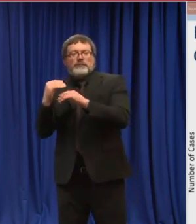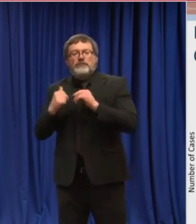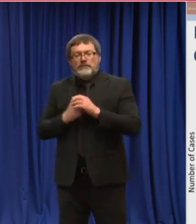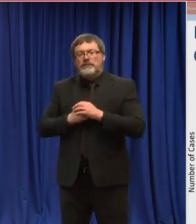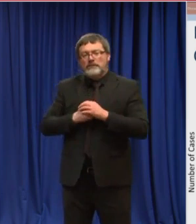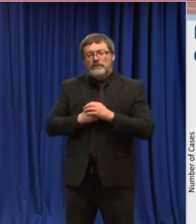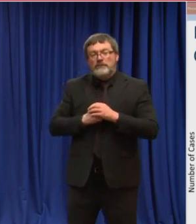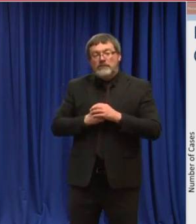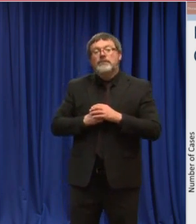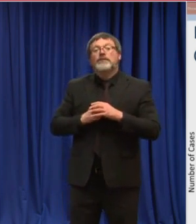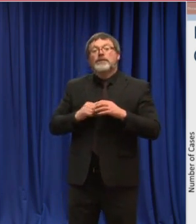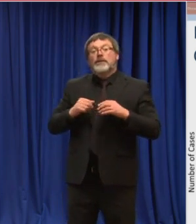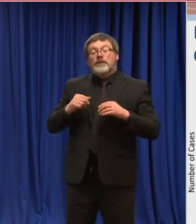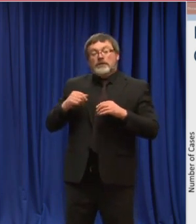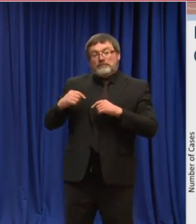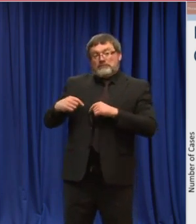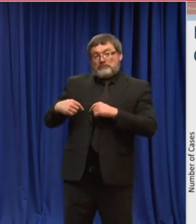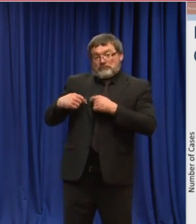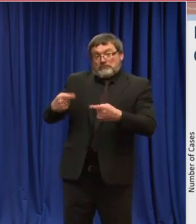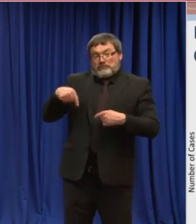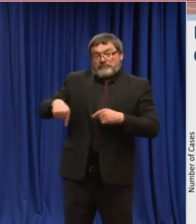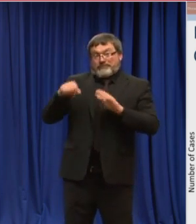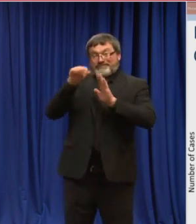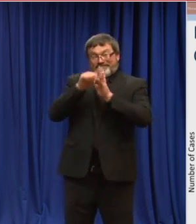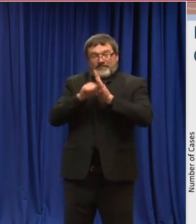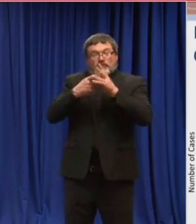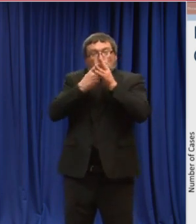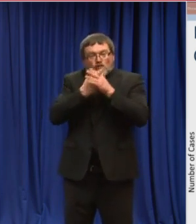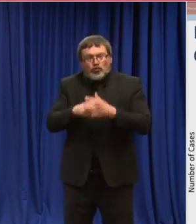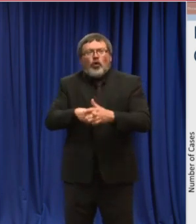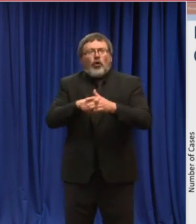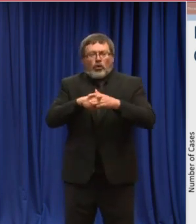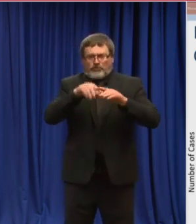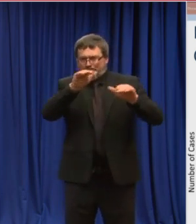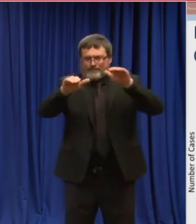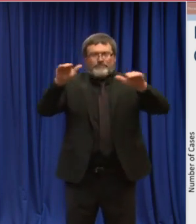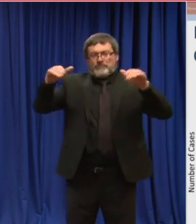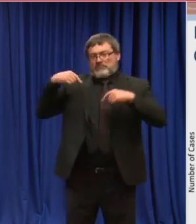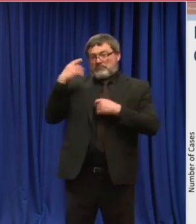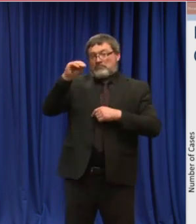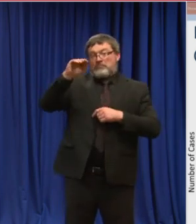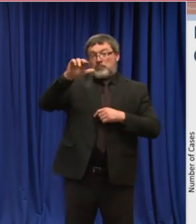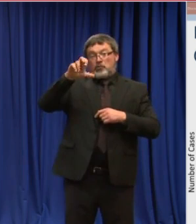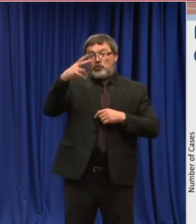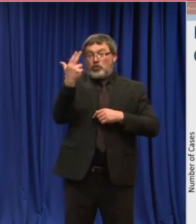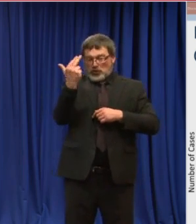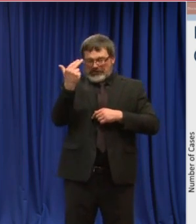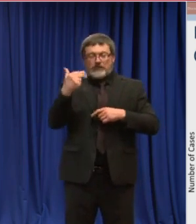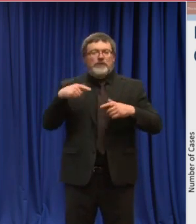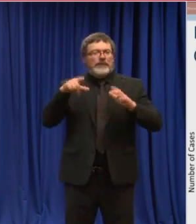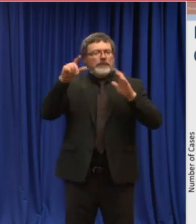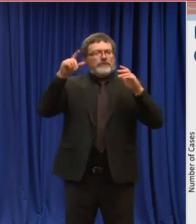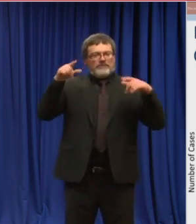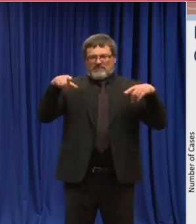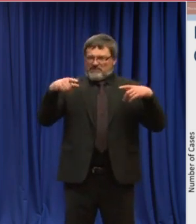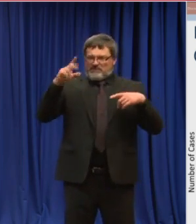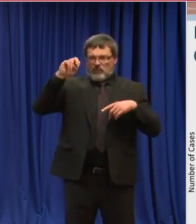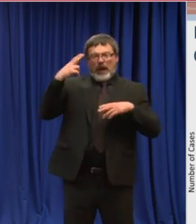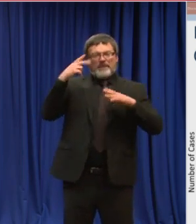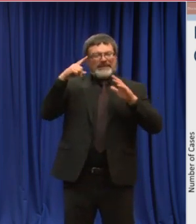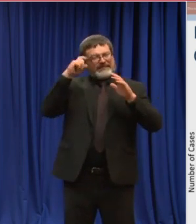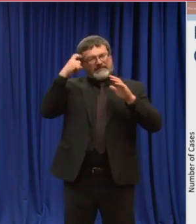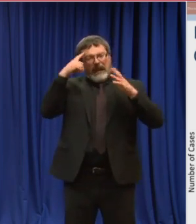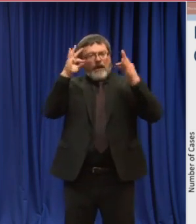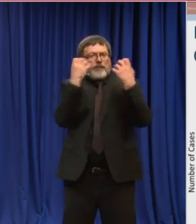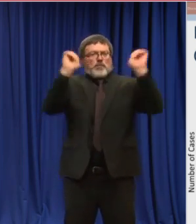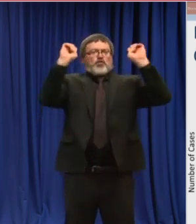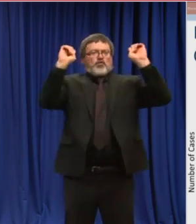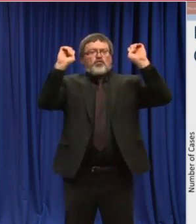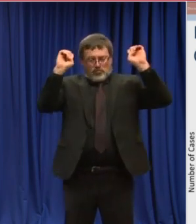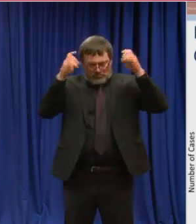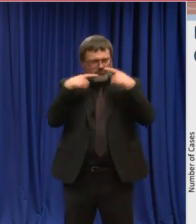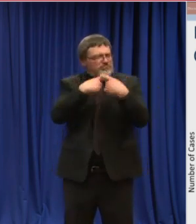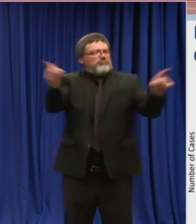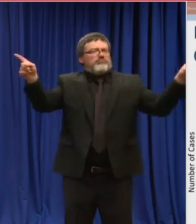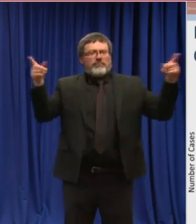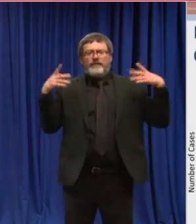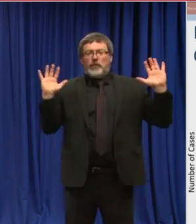AND IN FACT, IF YOU LOOK AT THIS RELATIVE TO WHERE CERTAIN ACTIONS OF HAVE BEEN TAKEN ON MARCH 13TH, THE GOVERNOR DECLARED A STATE OF EMERGENCY ON MARCH 16TH.